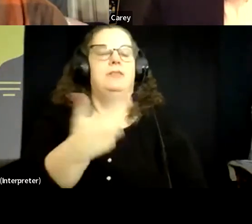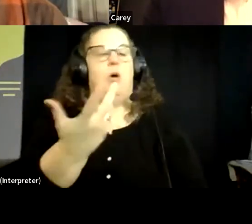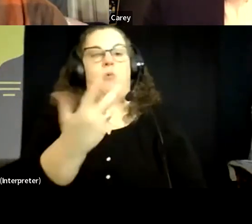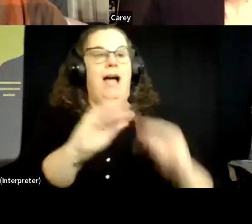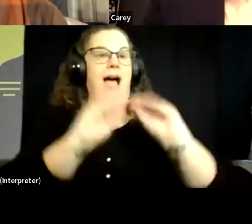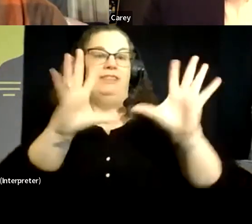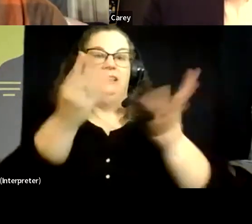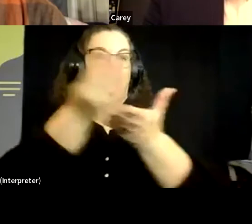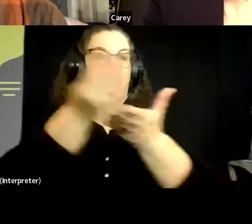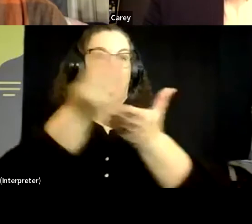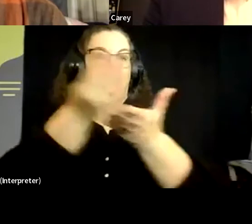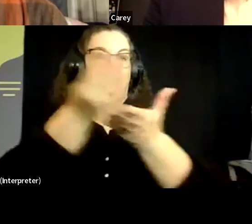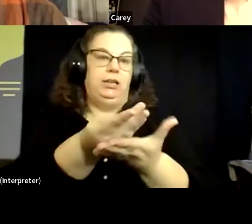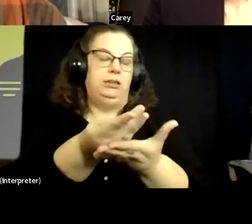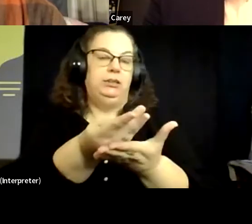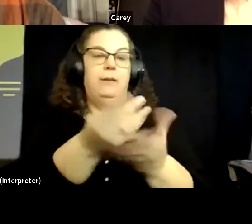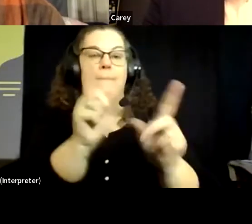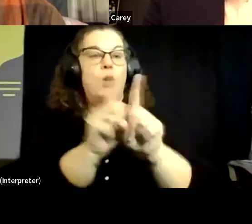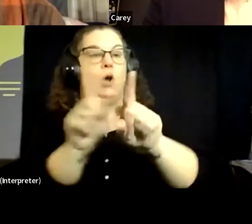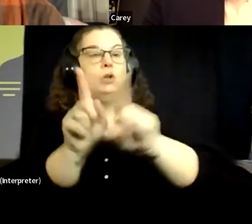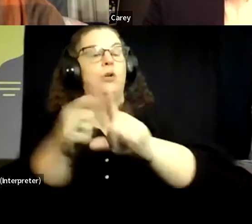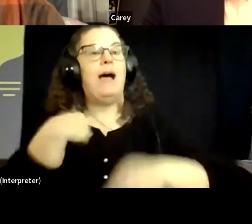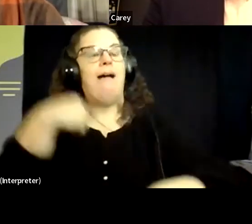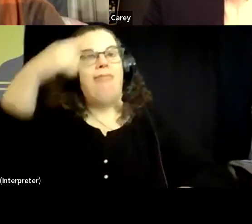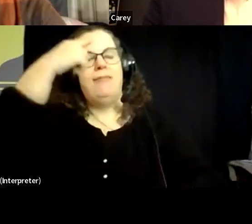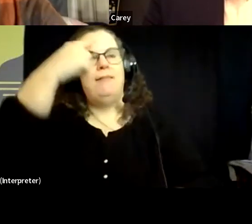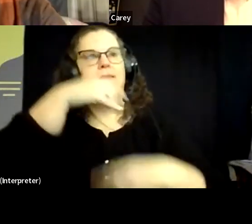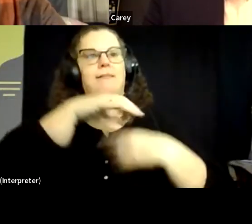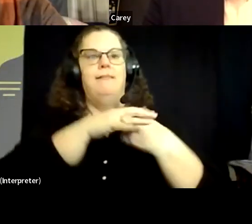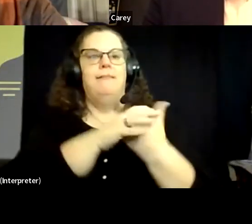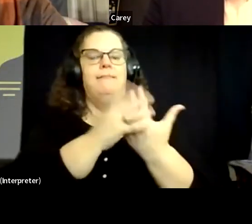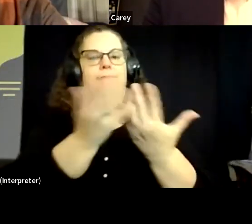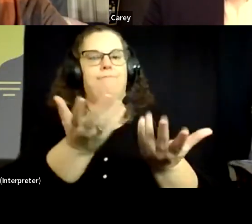, money is a piece of it. Like Drew was saying